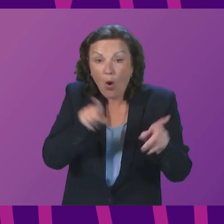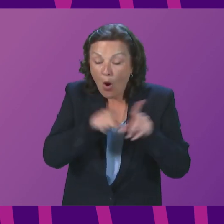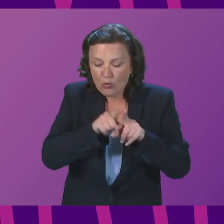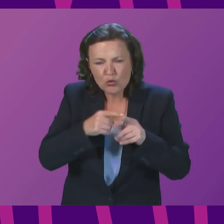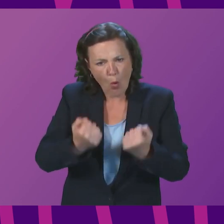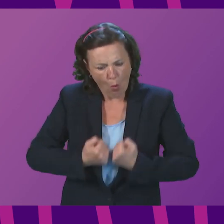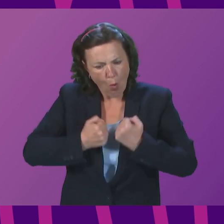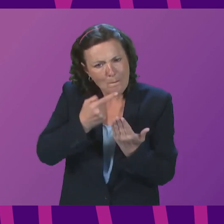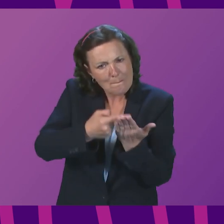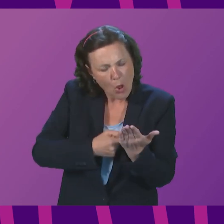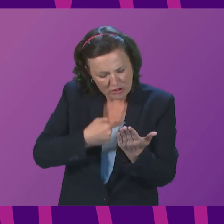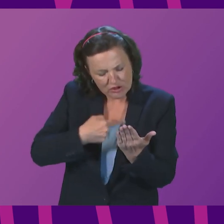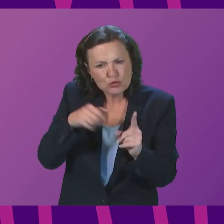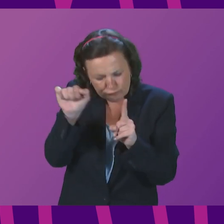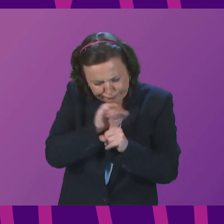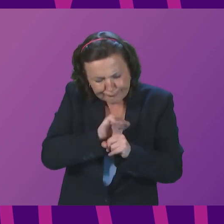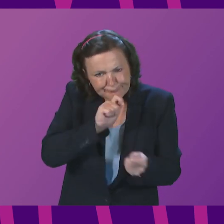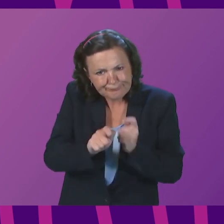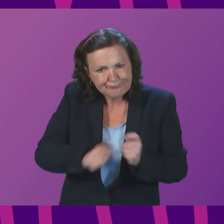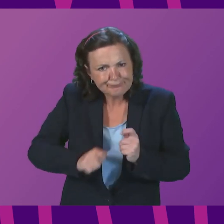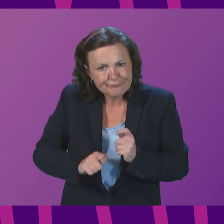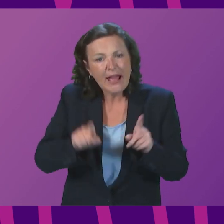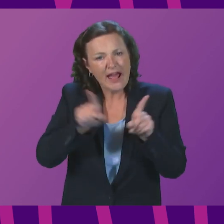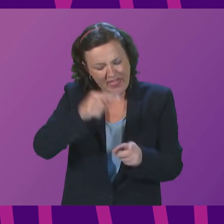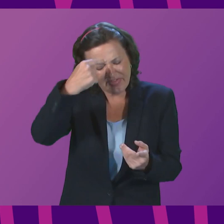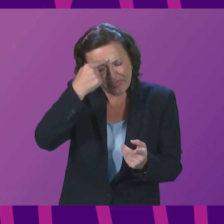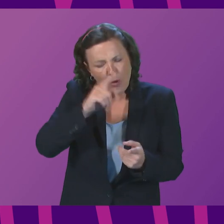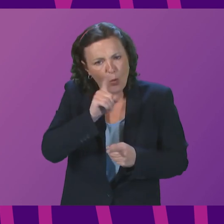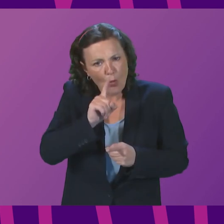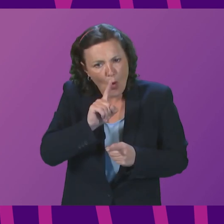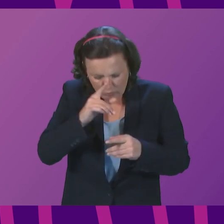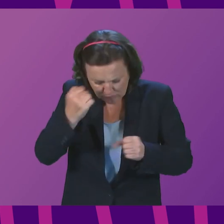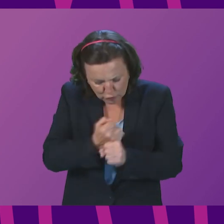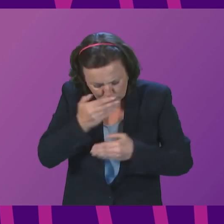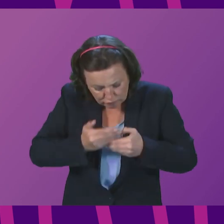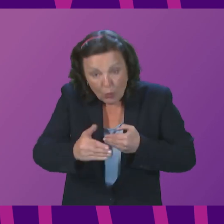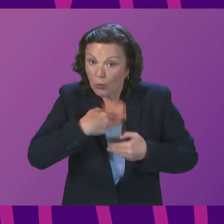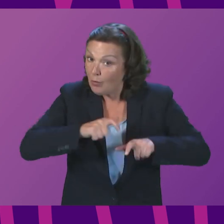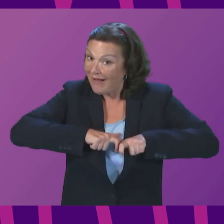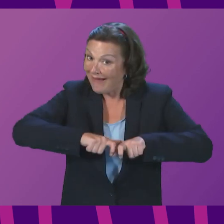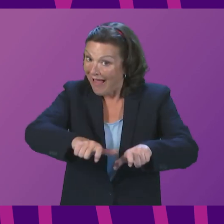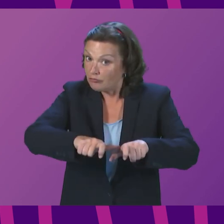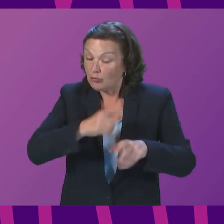advise the Government of actions that they had taken. We will continue to monitor progress on that closely.